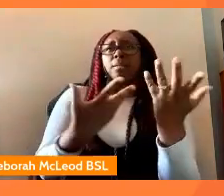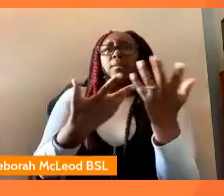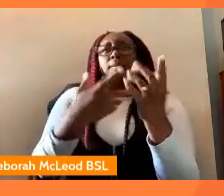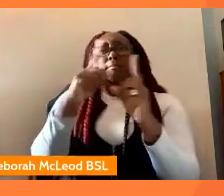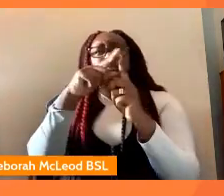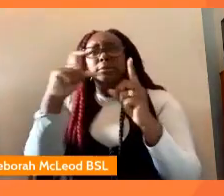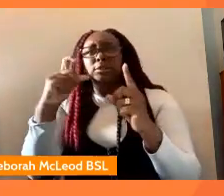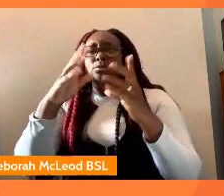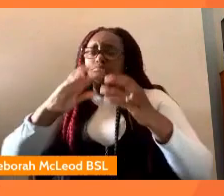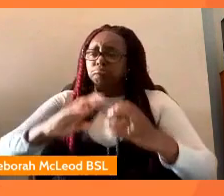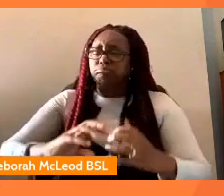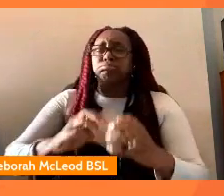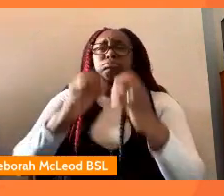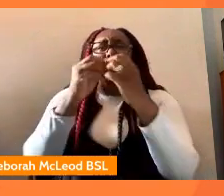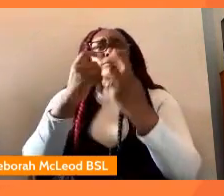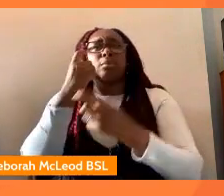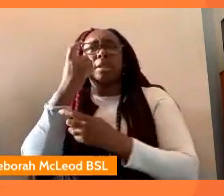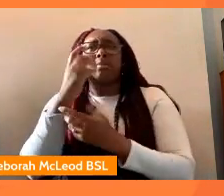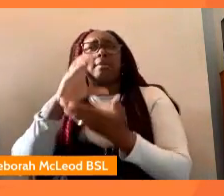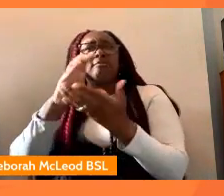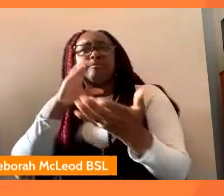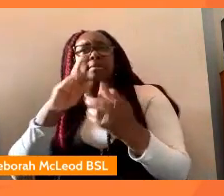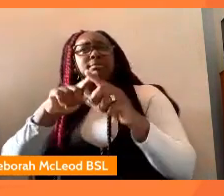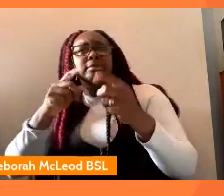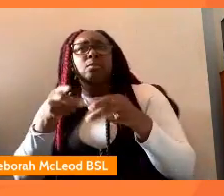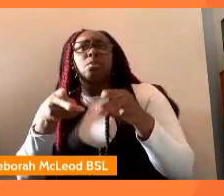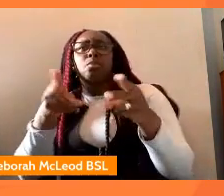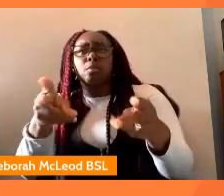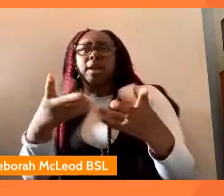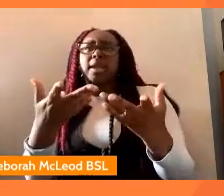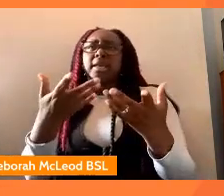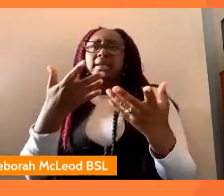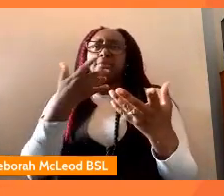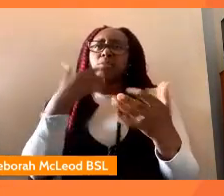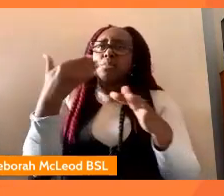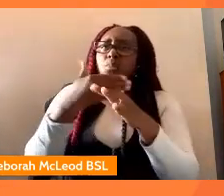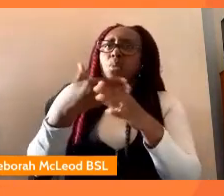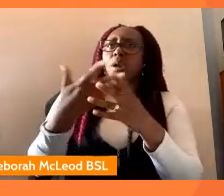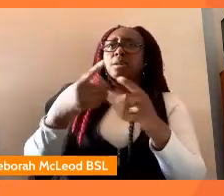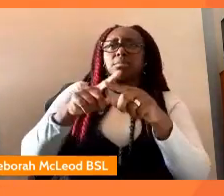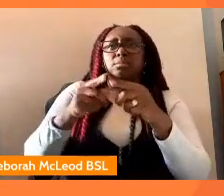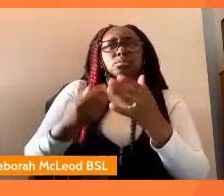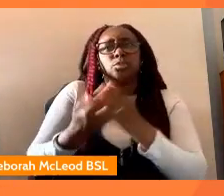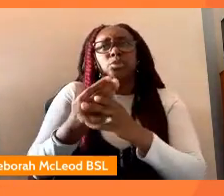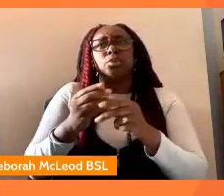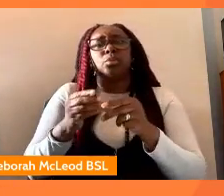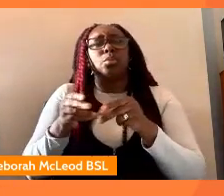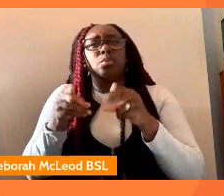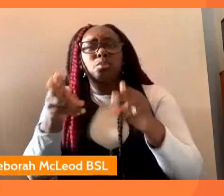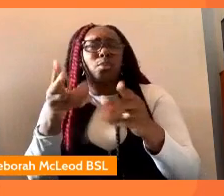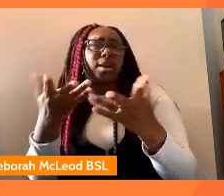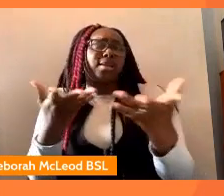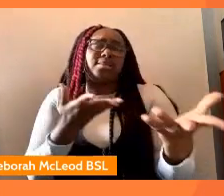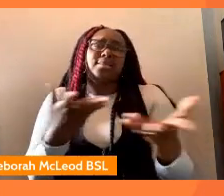We can think about funding in different ways, we can co-operate in new ways, ways to achieve scale that, at the moment,